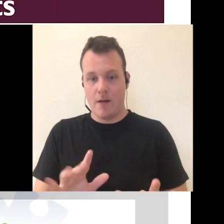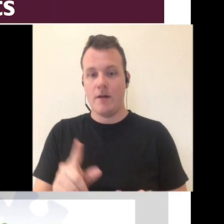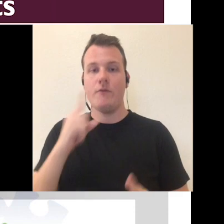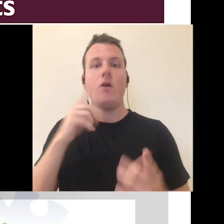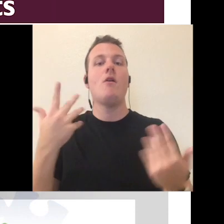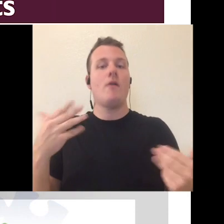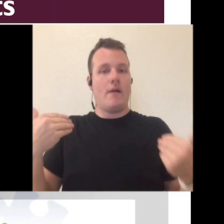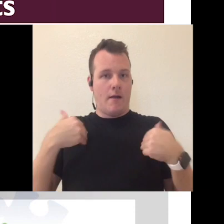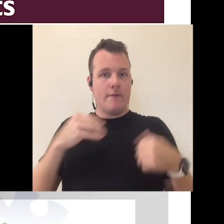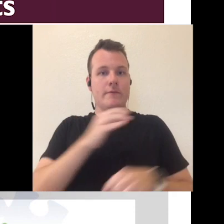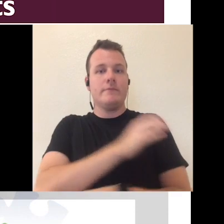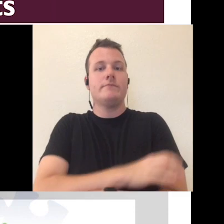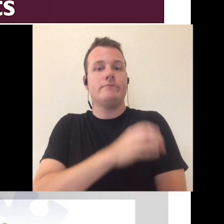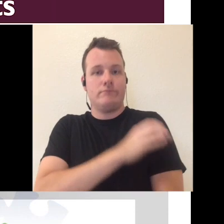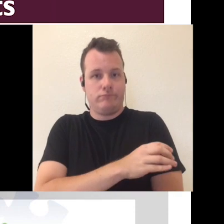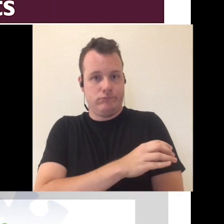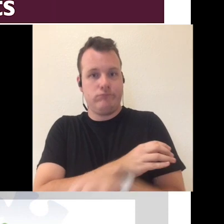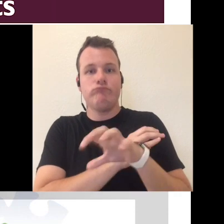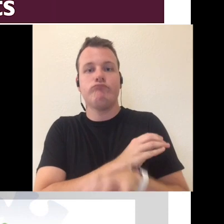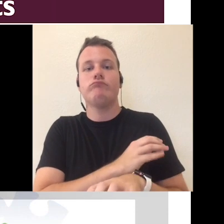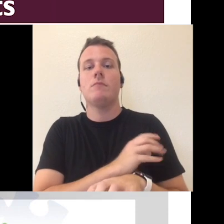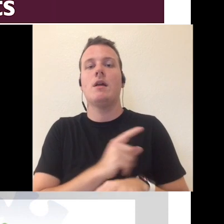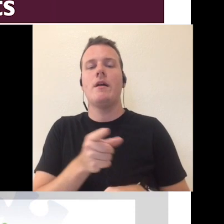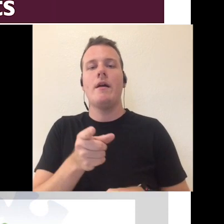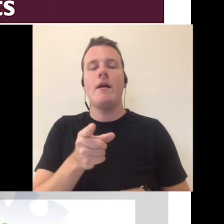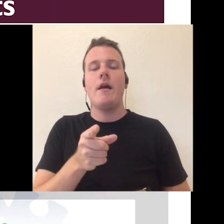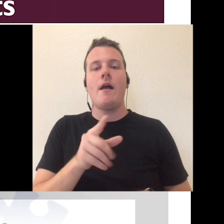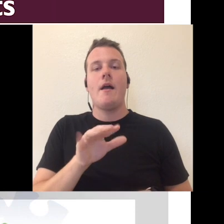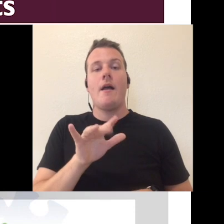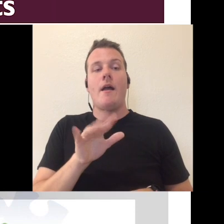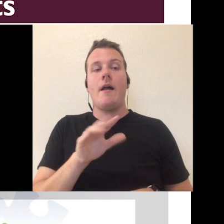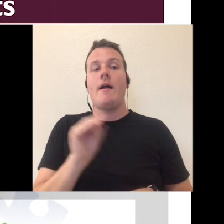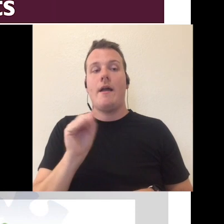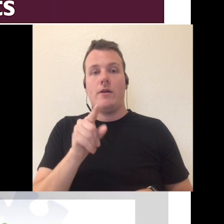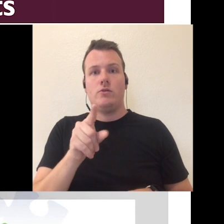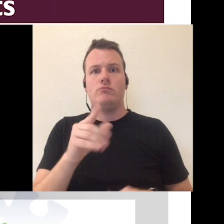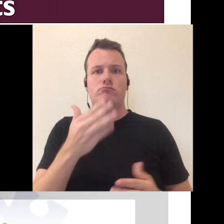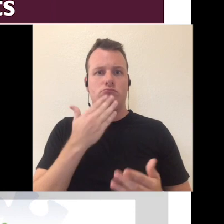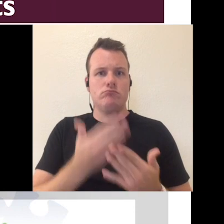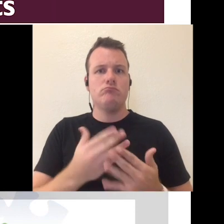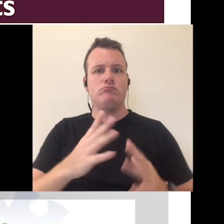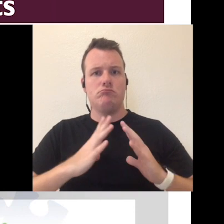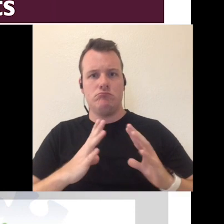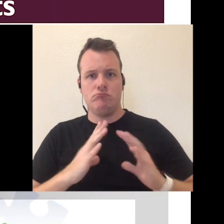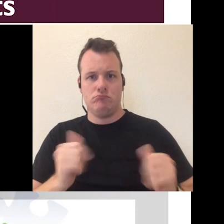your in existing clinic, then you may want to- and you're doing